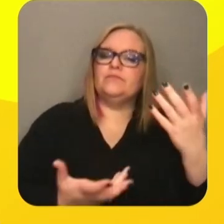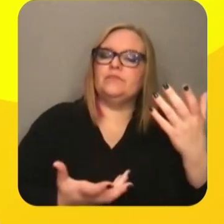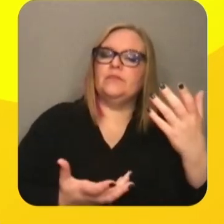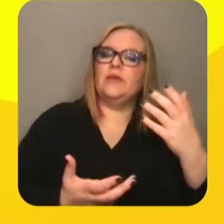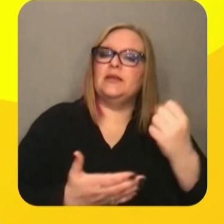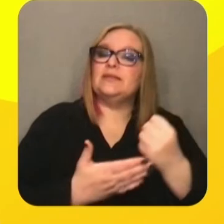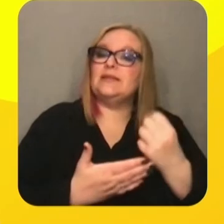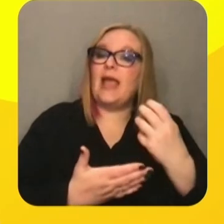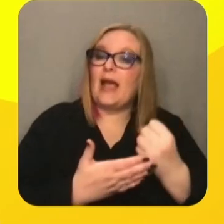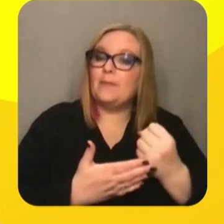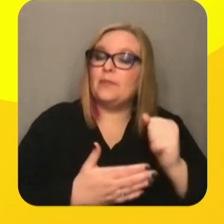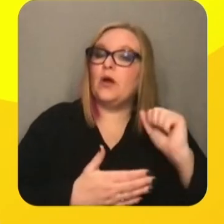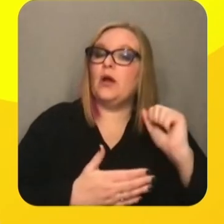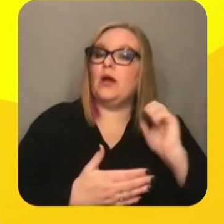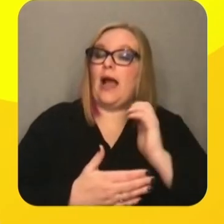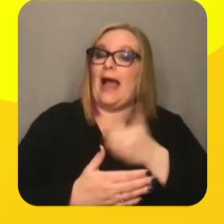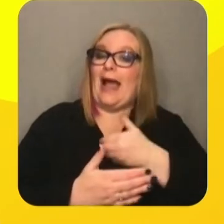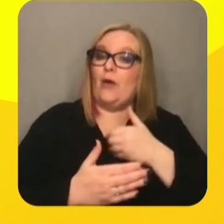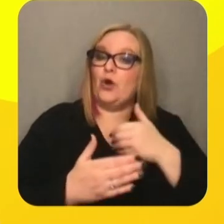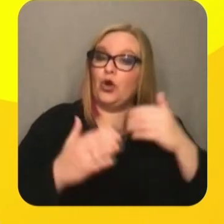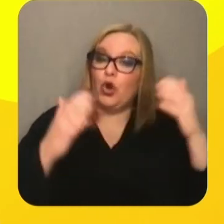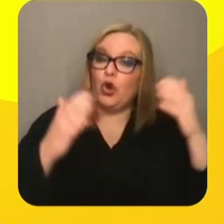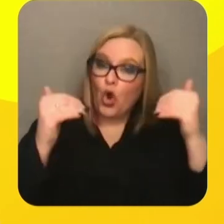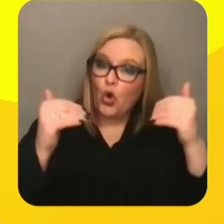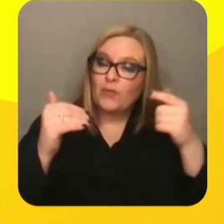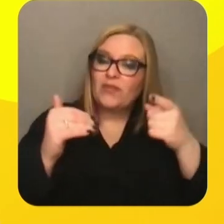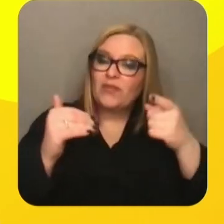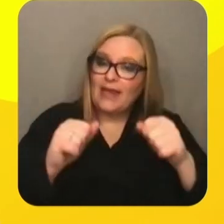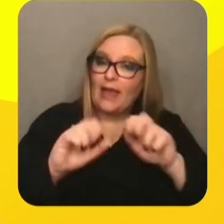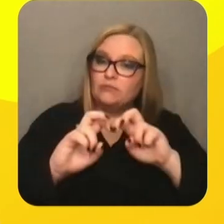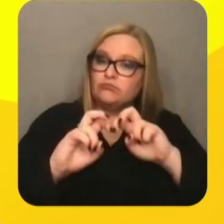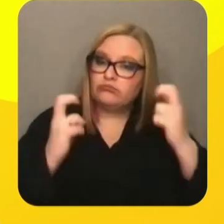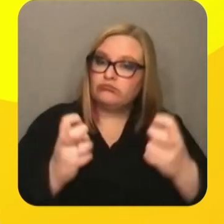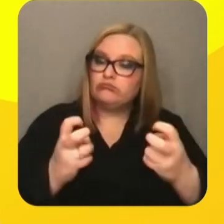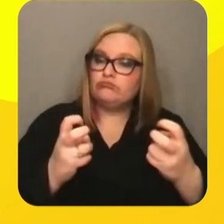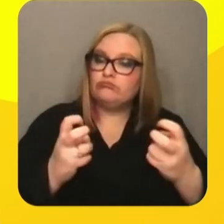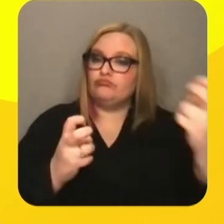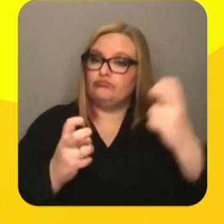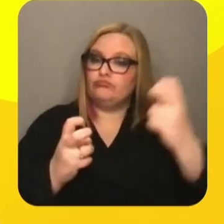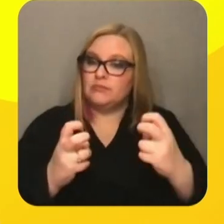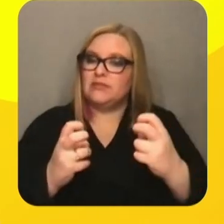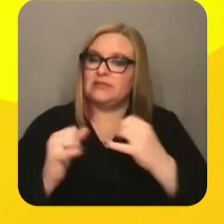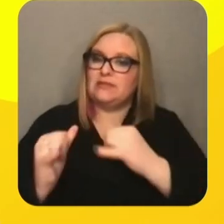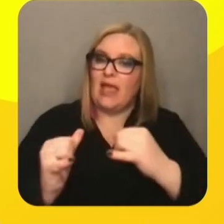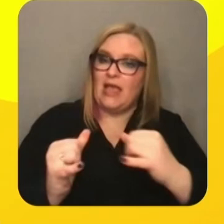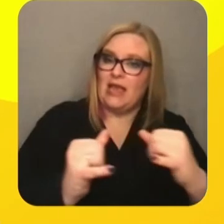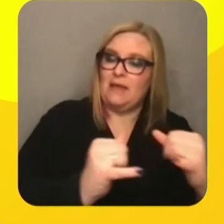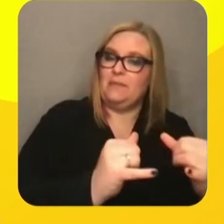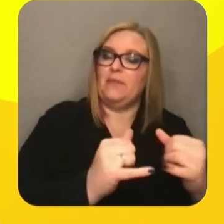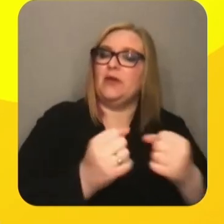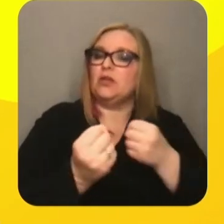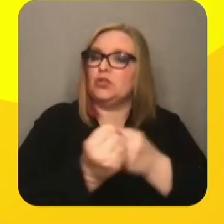our hope is that they can gain that seat the same way as everybody else by really contributing meaningfully to our business.